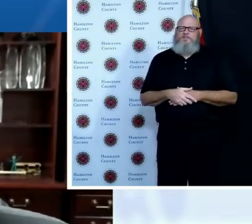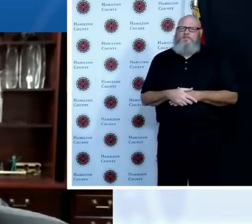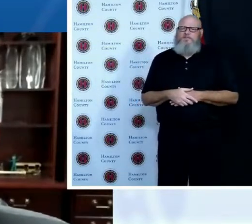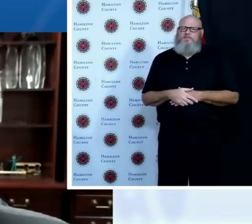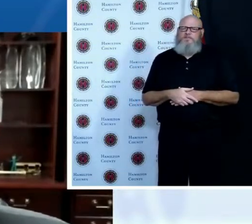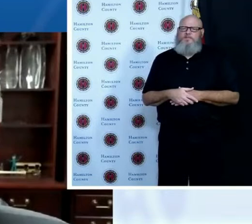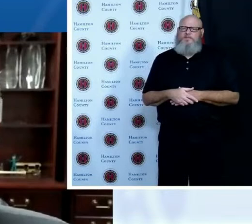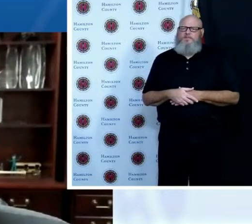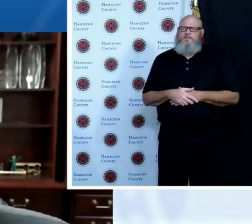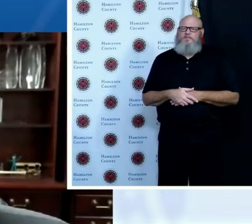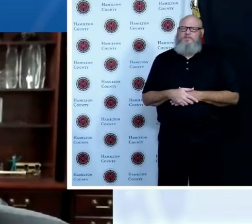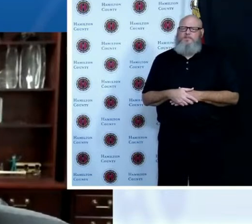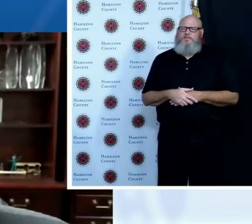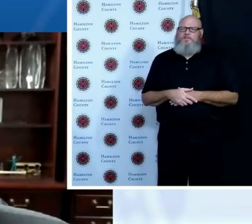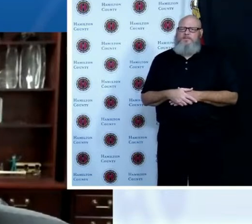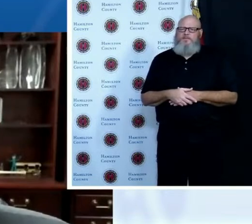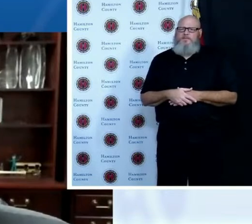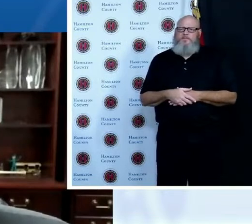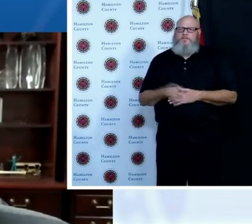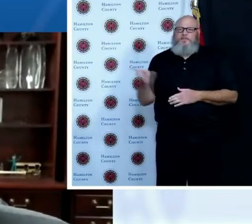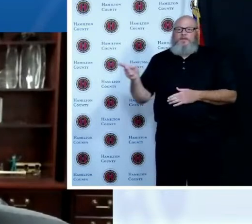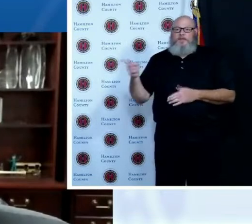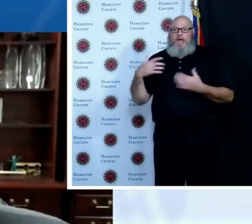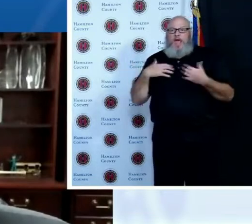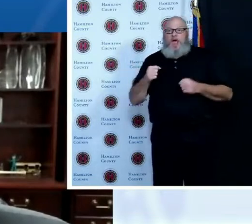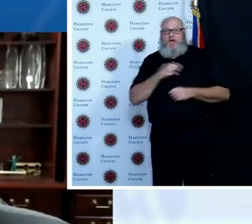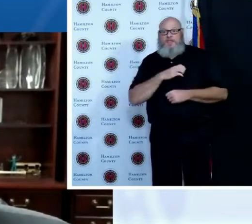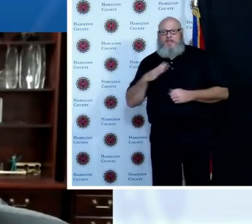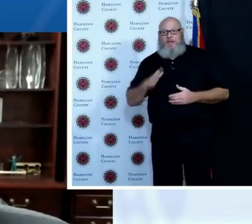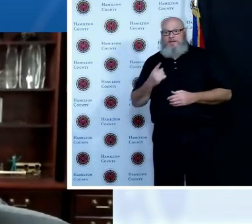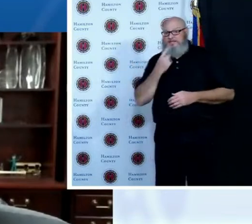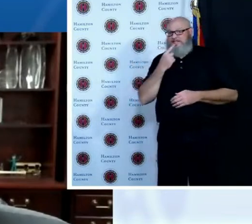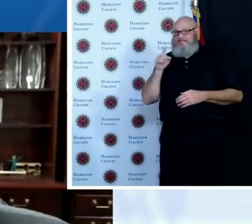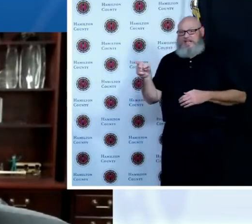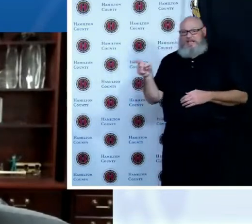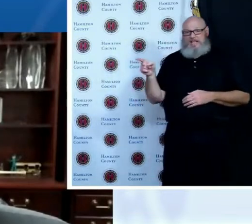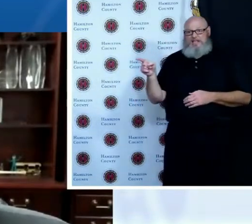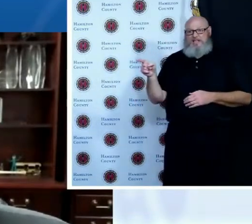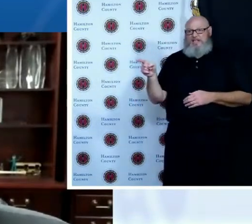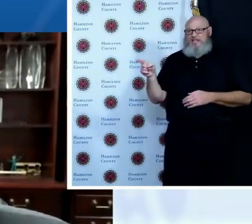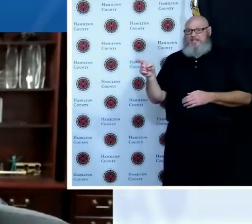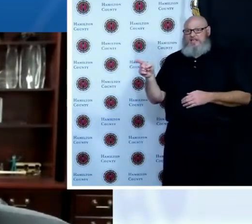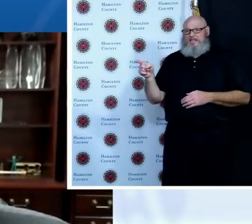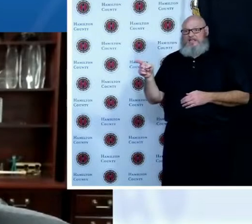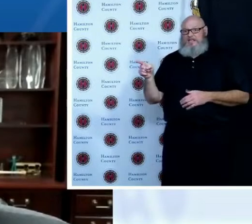area that we're seeing stress through the entire region is critical care so we saw a decrease in